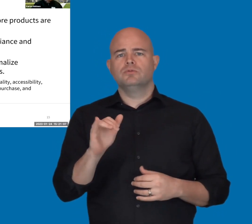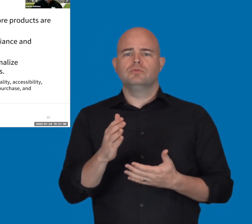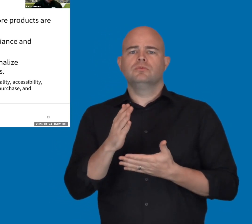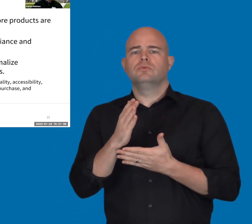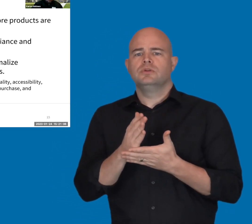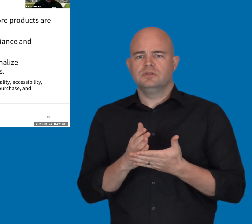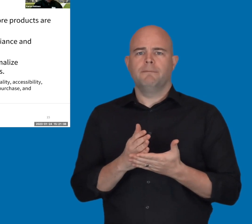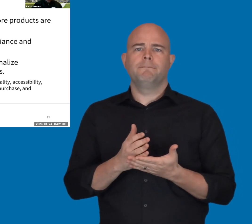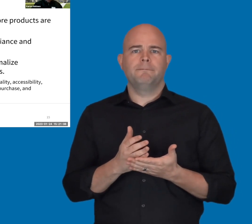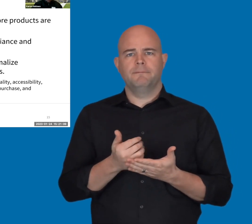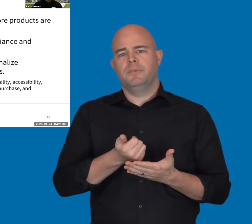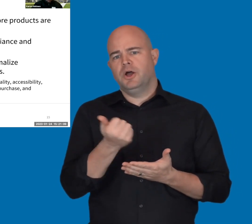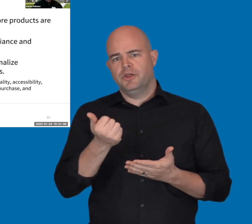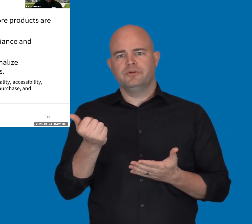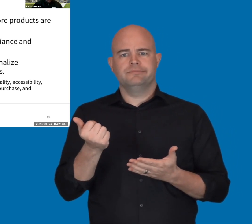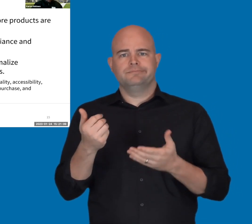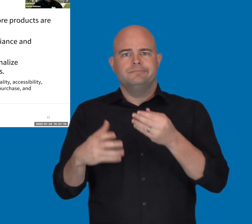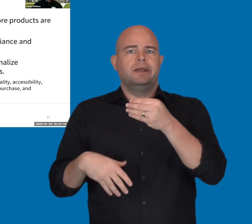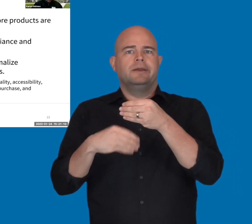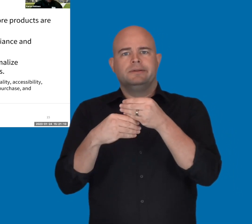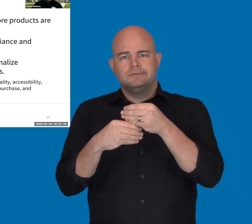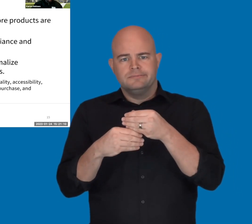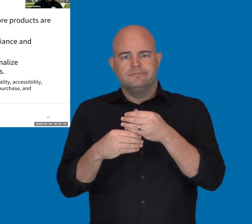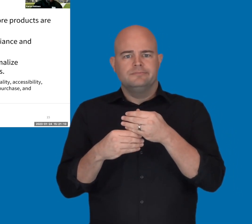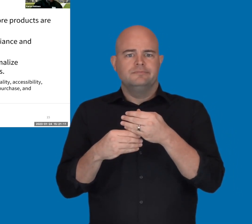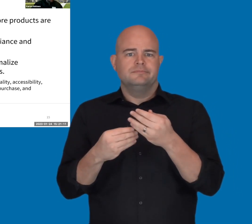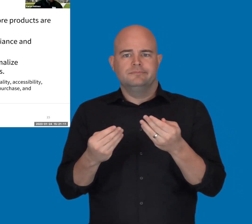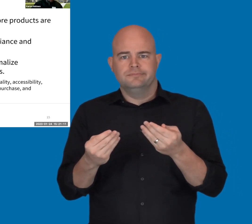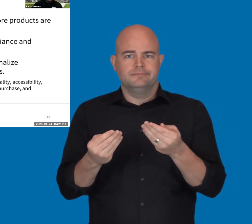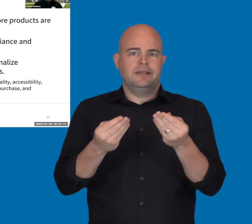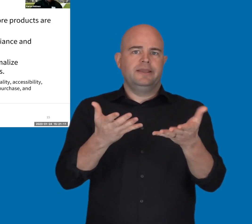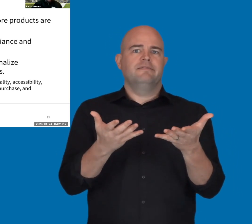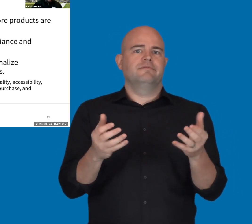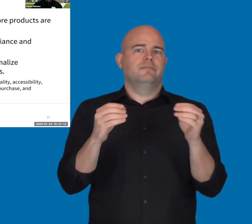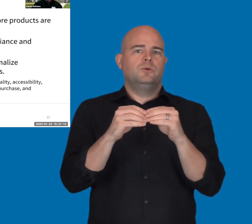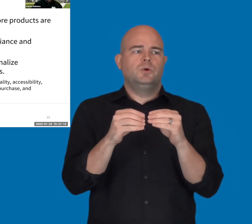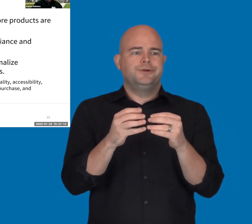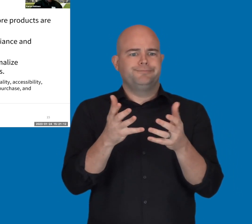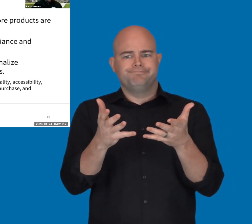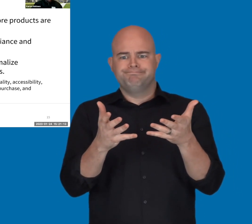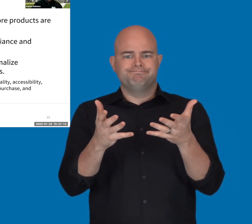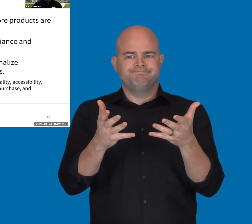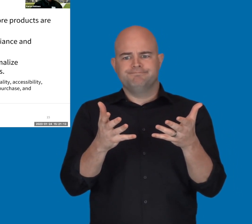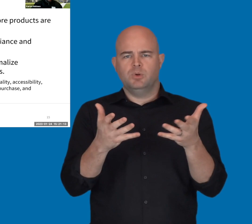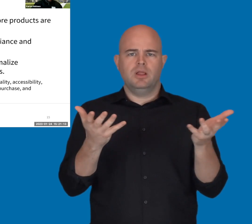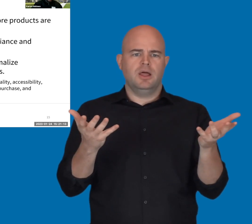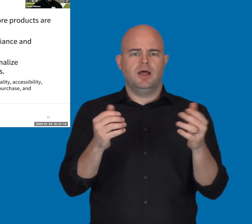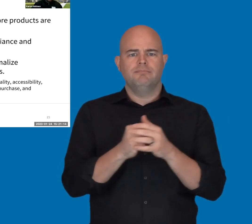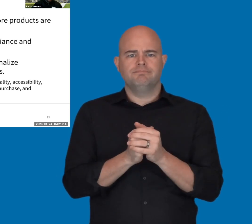So, I wanted to talk about our -- how our commitment to accessibility and equity